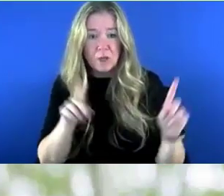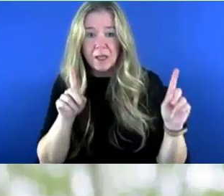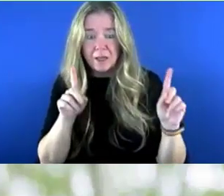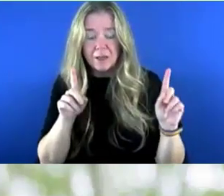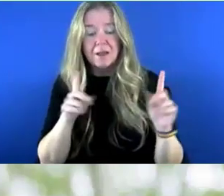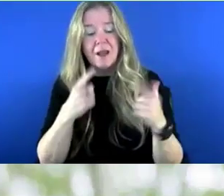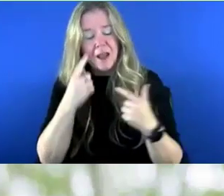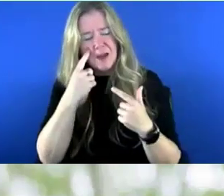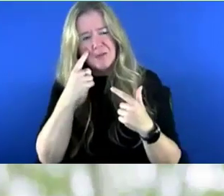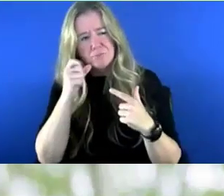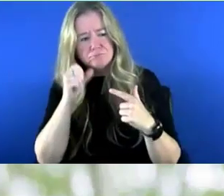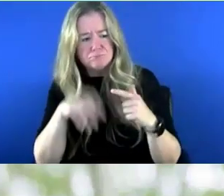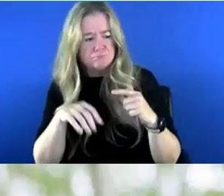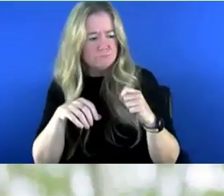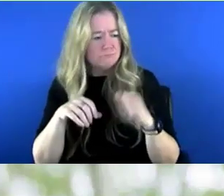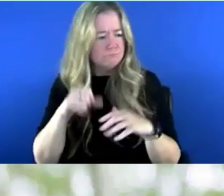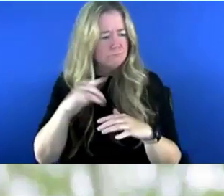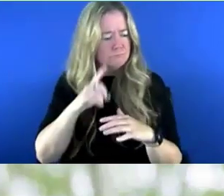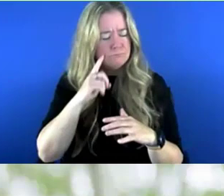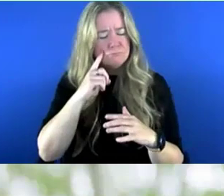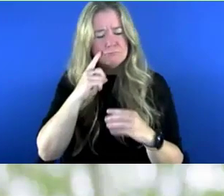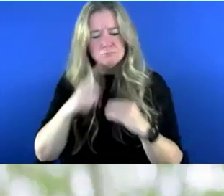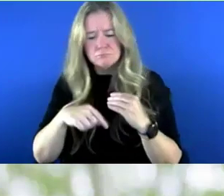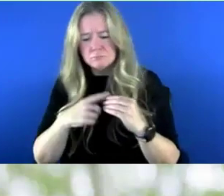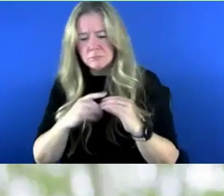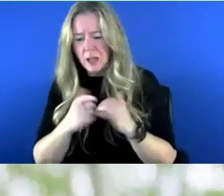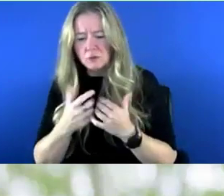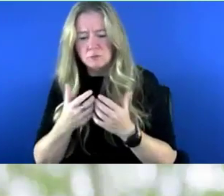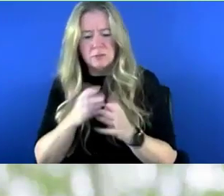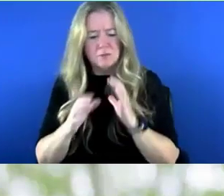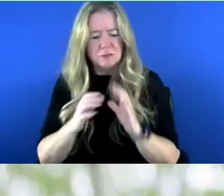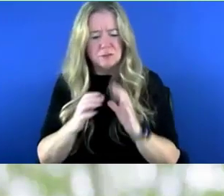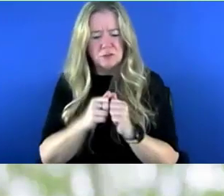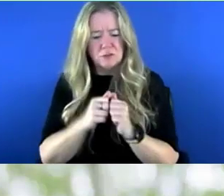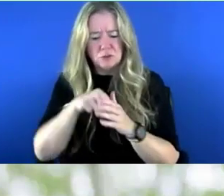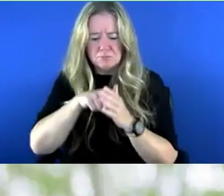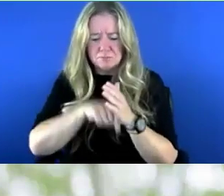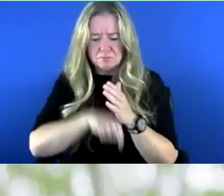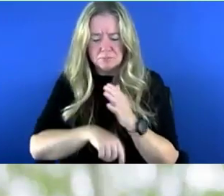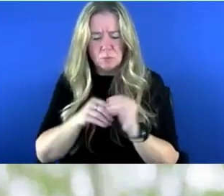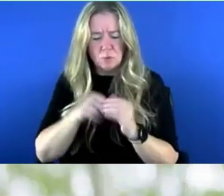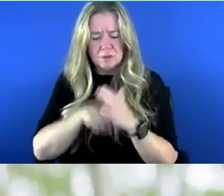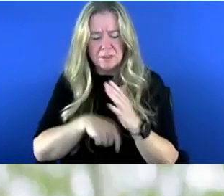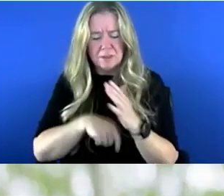and dig a little deeper into specific factors.